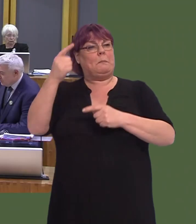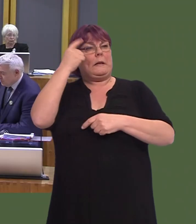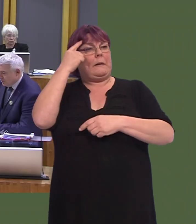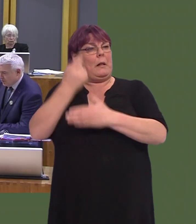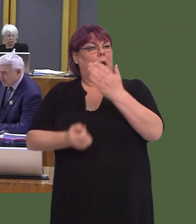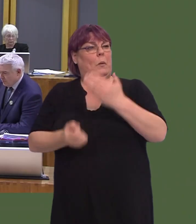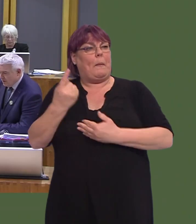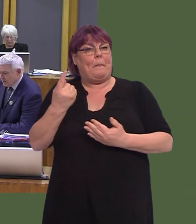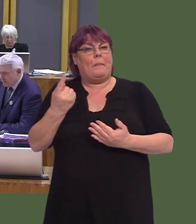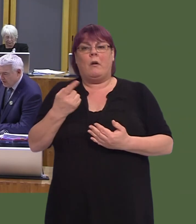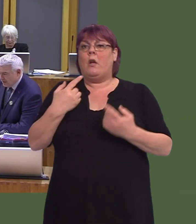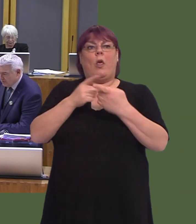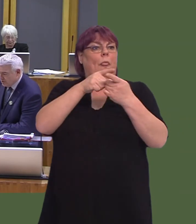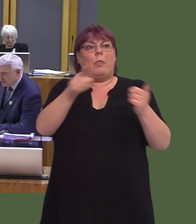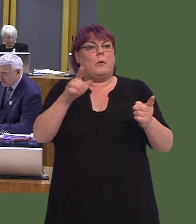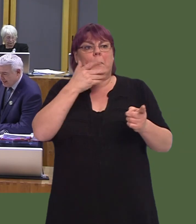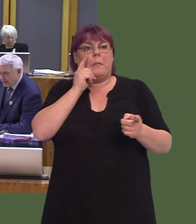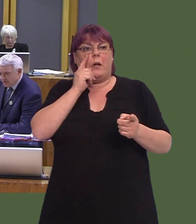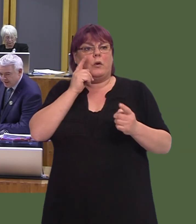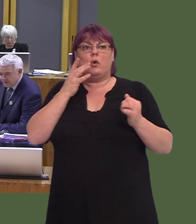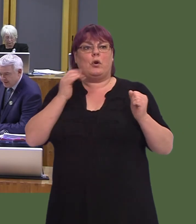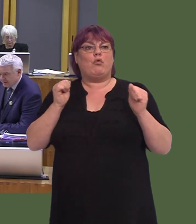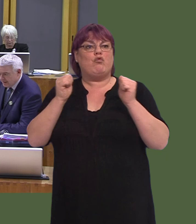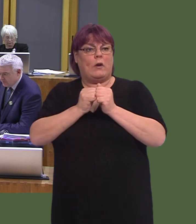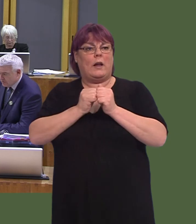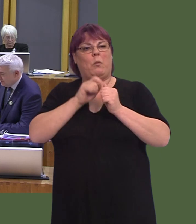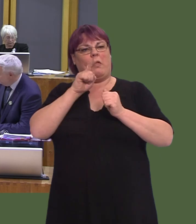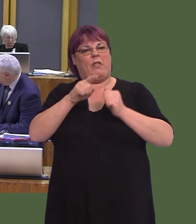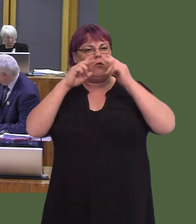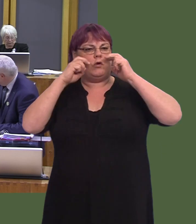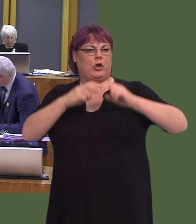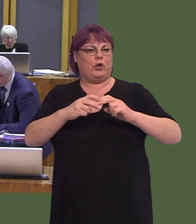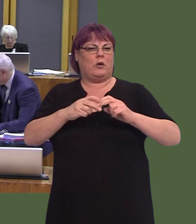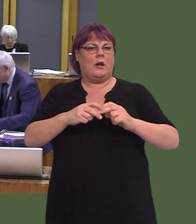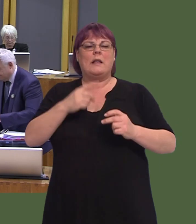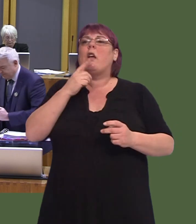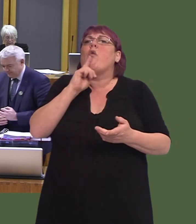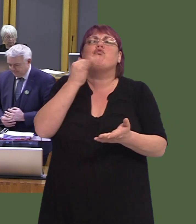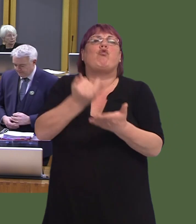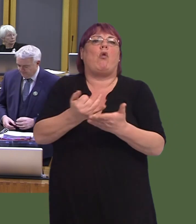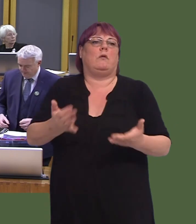Those who do not agree with empirical research are trying to suggest that that research is wrong.